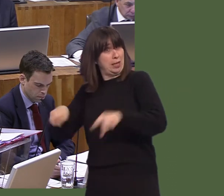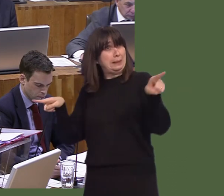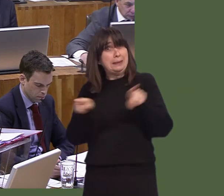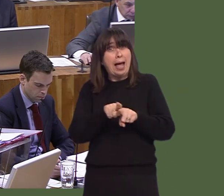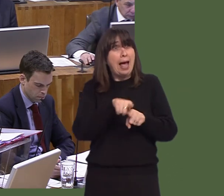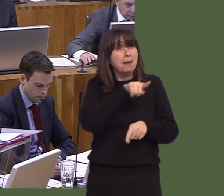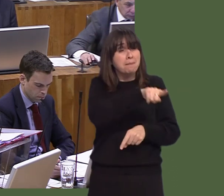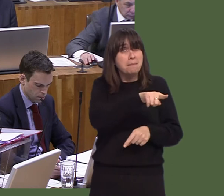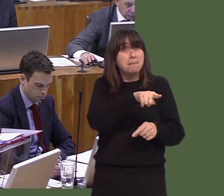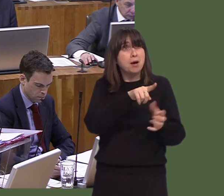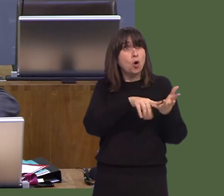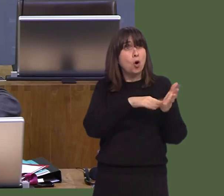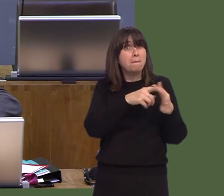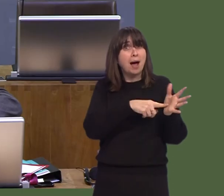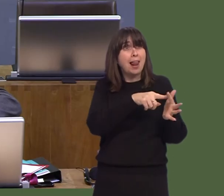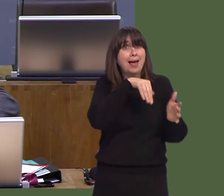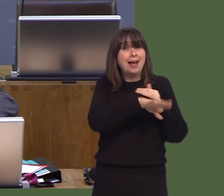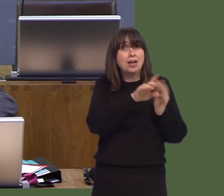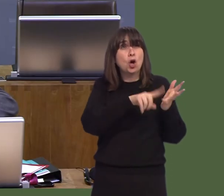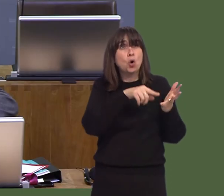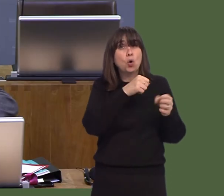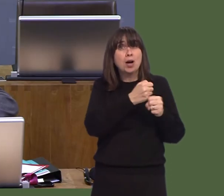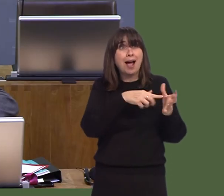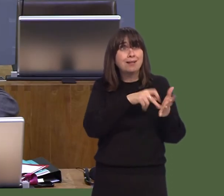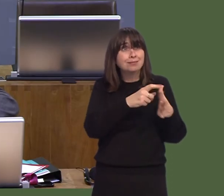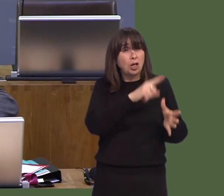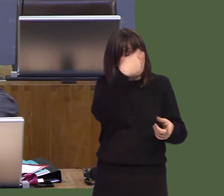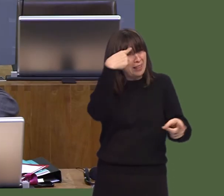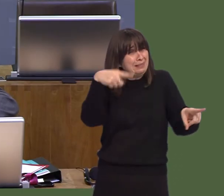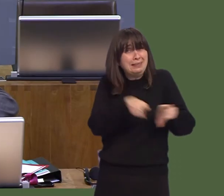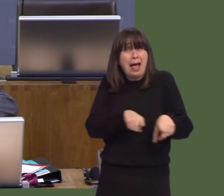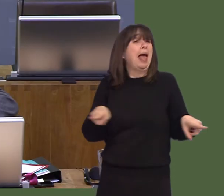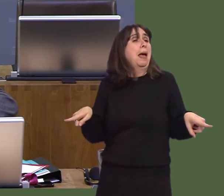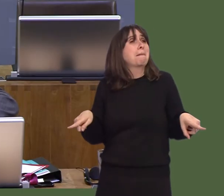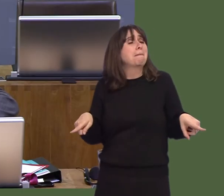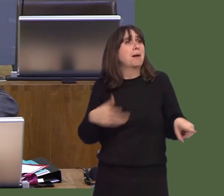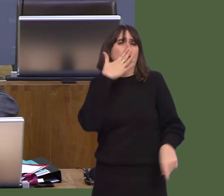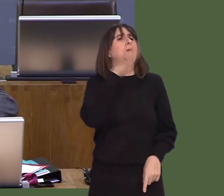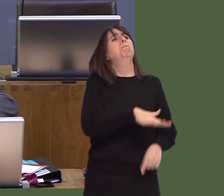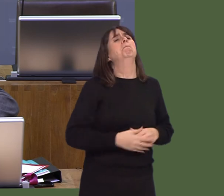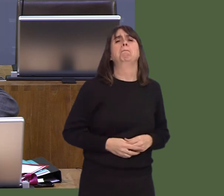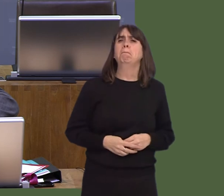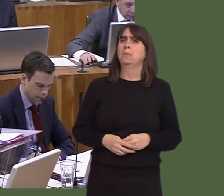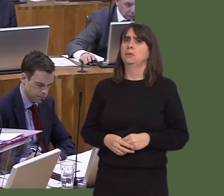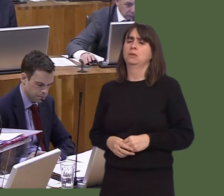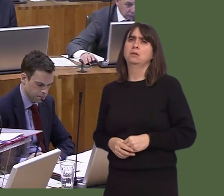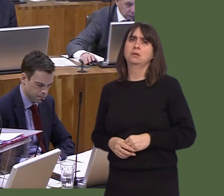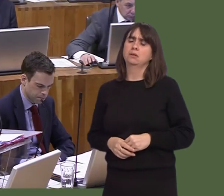you believe in remaining in the customs union and the single market, but what are you willing